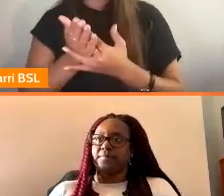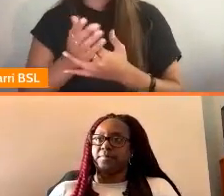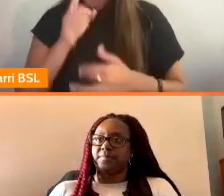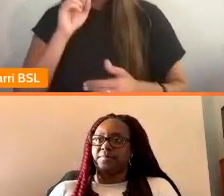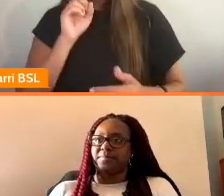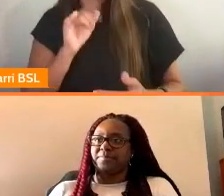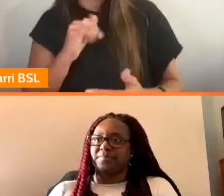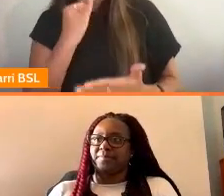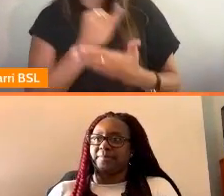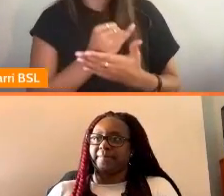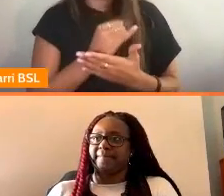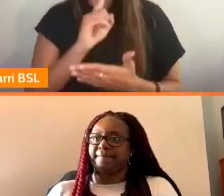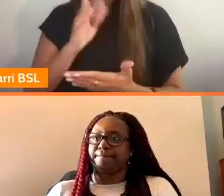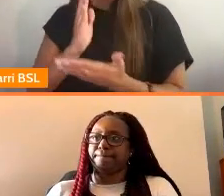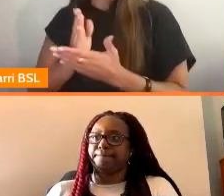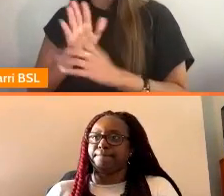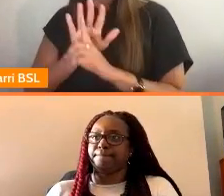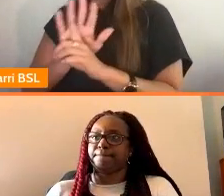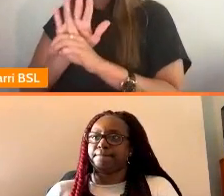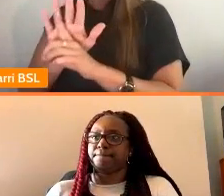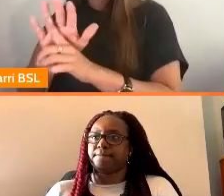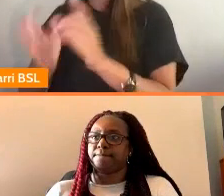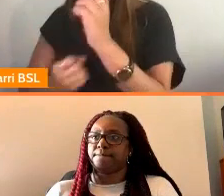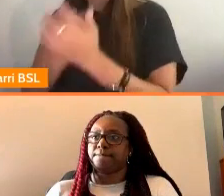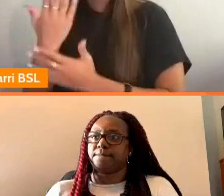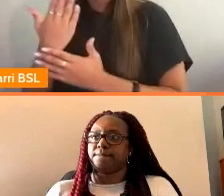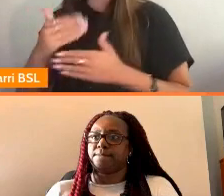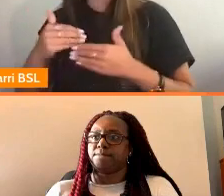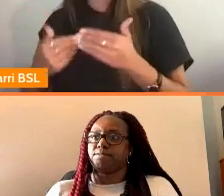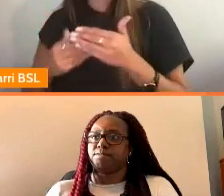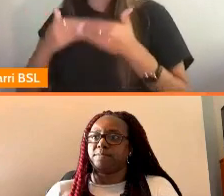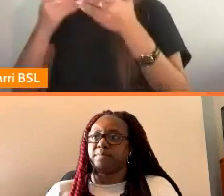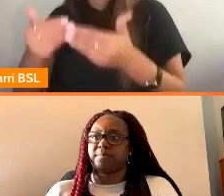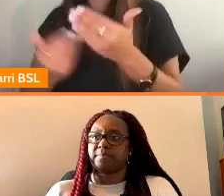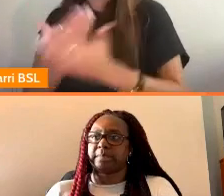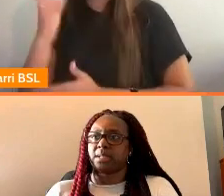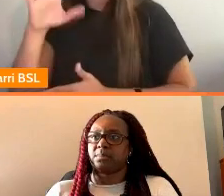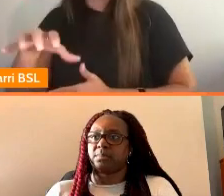you have actually pushed it on somewhere new and exciting.